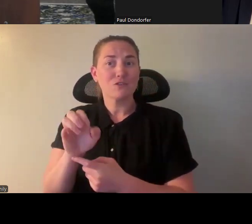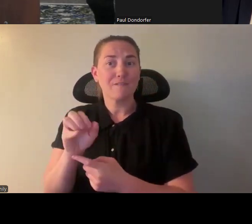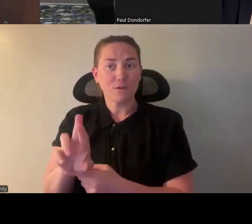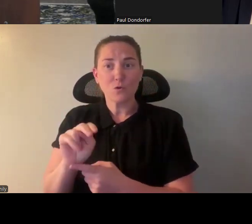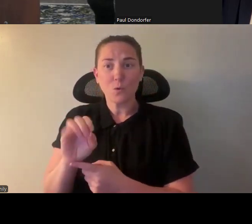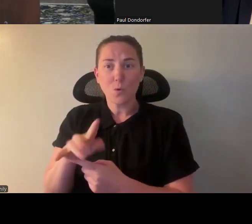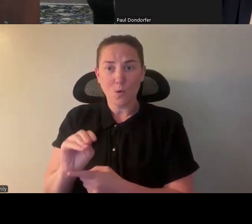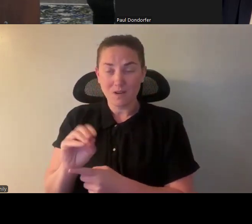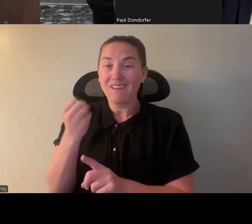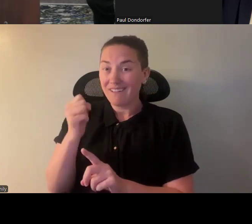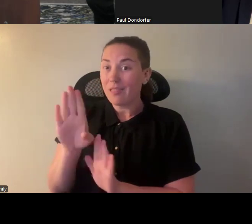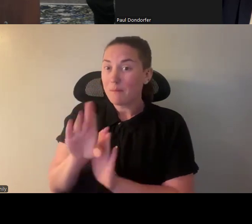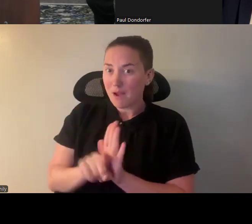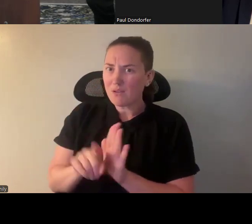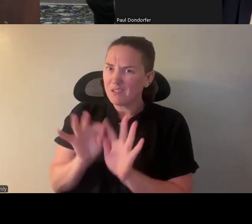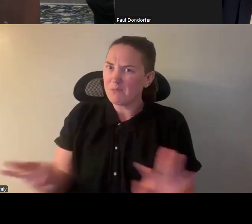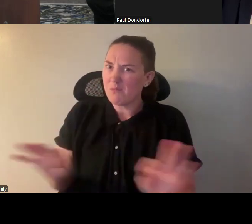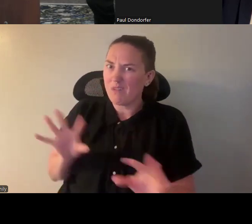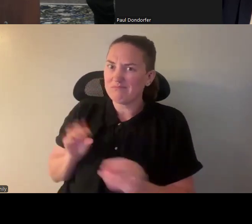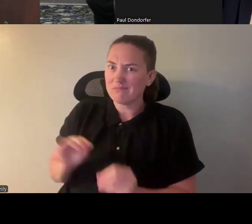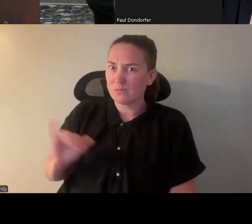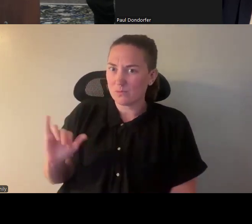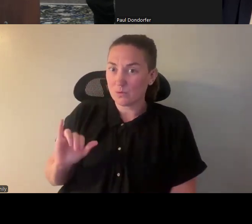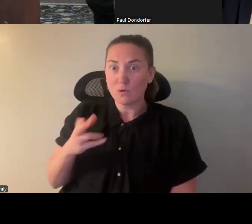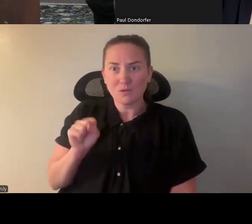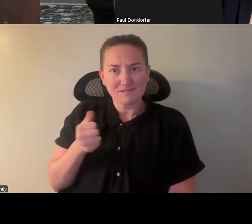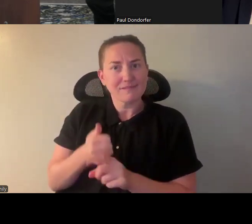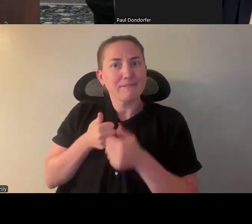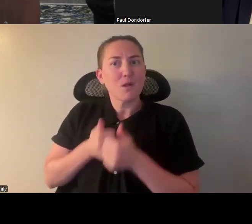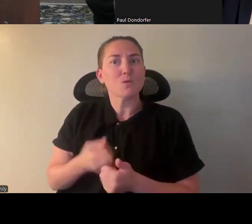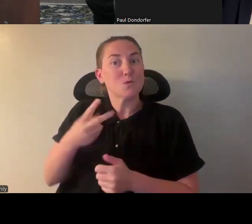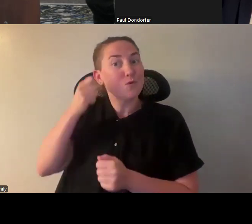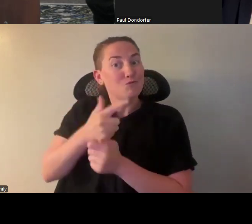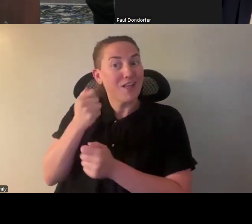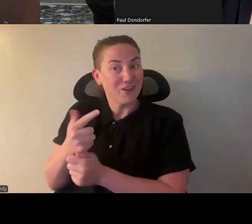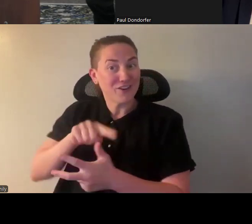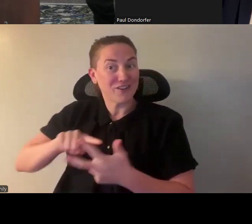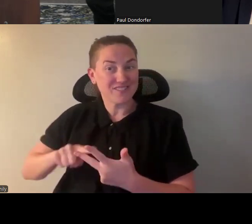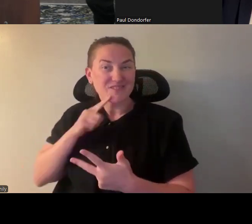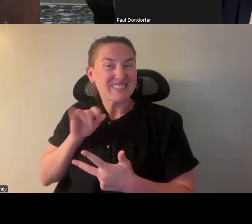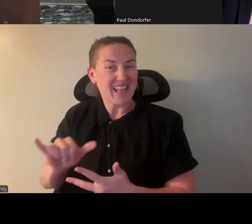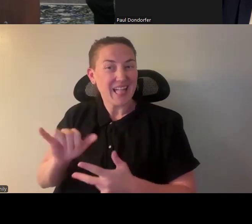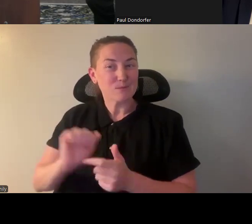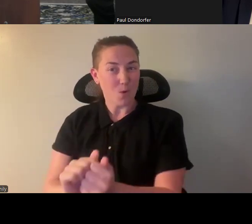background is also important because Chris follows two incredible brothers in the same sport Very